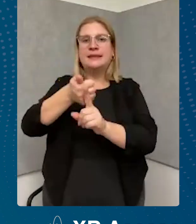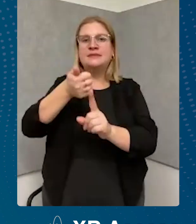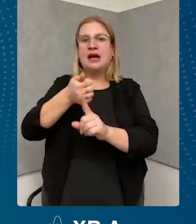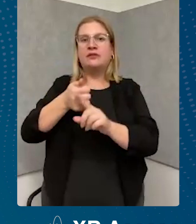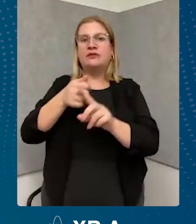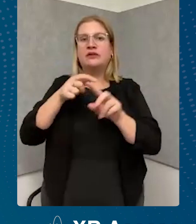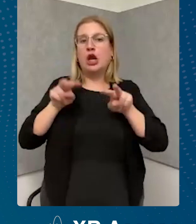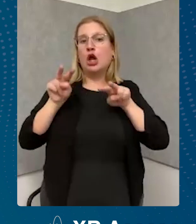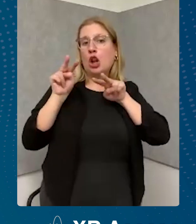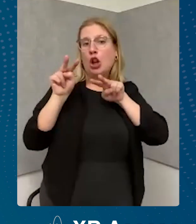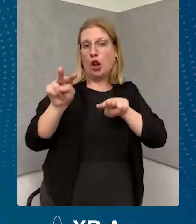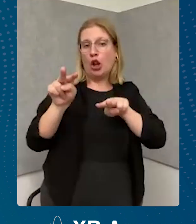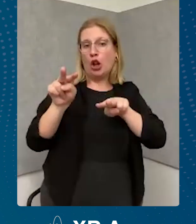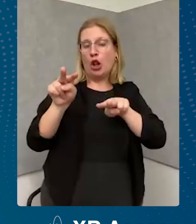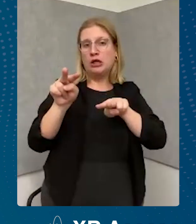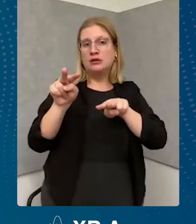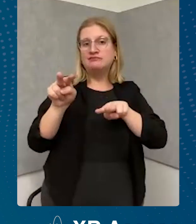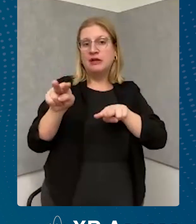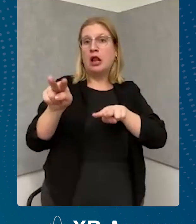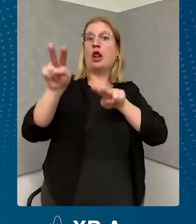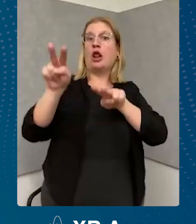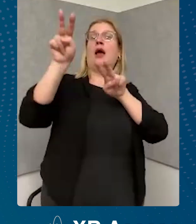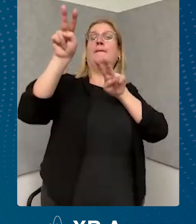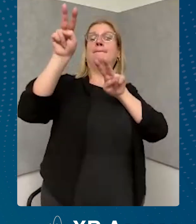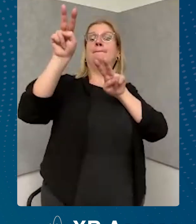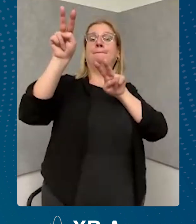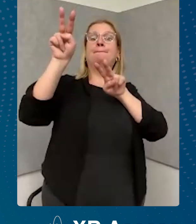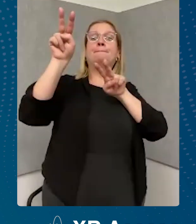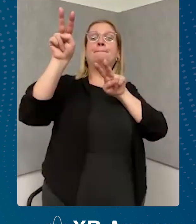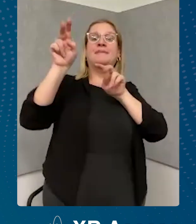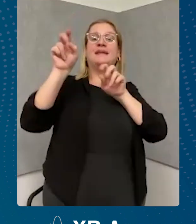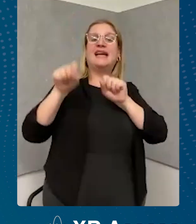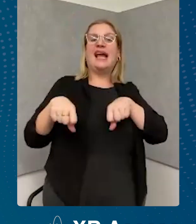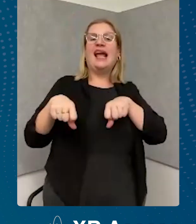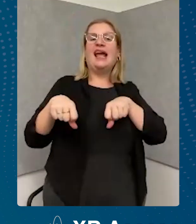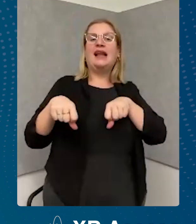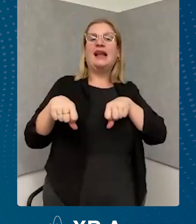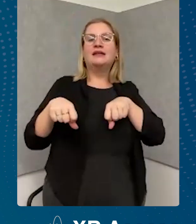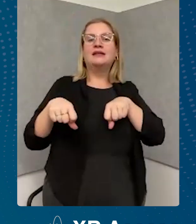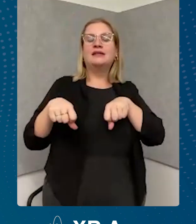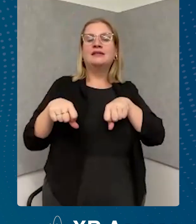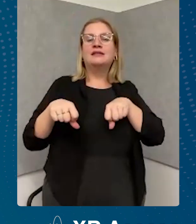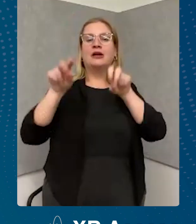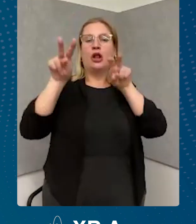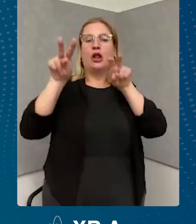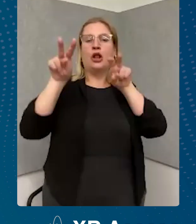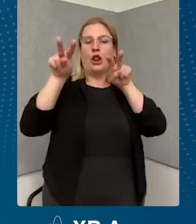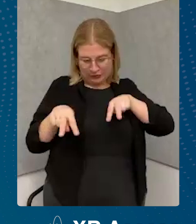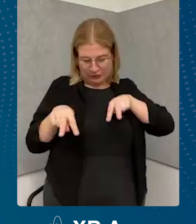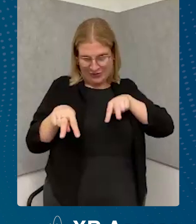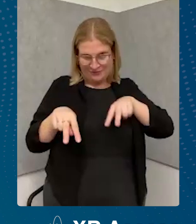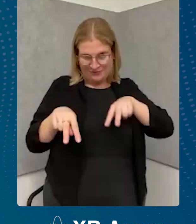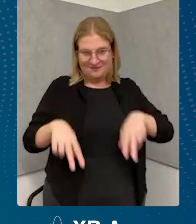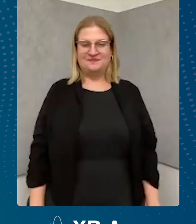So if I wanted to maybe look up at something, I'd be able to do that. And maybe look down a little, and then I'm